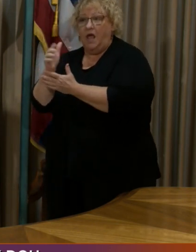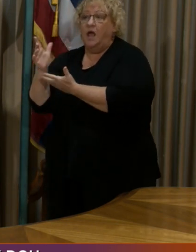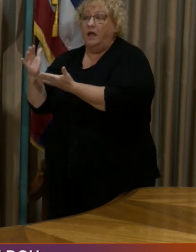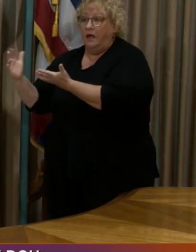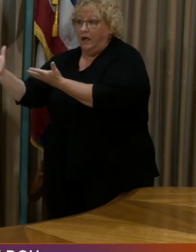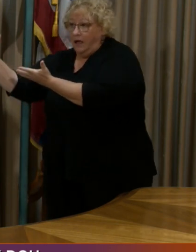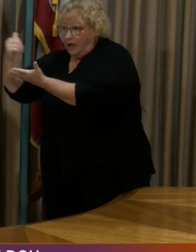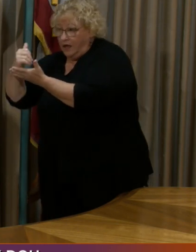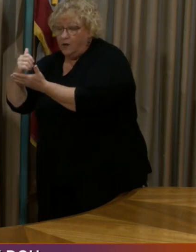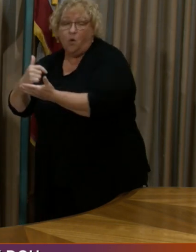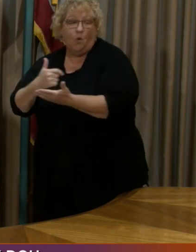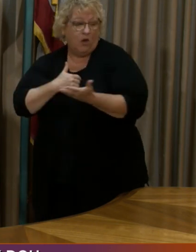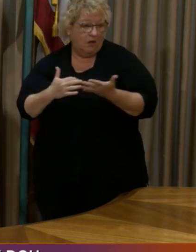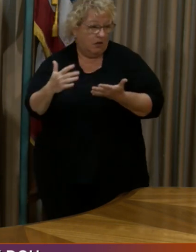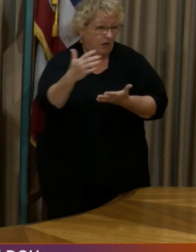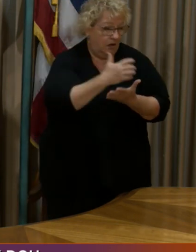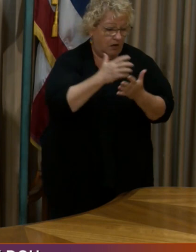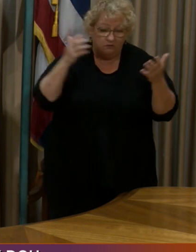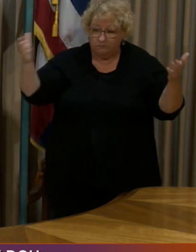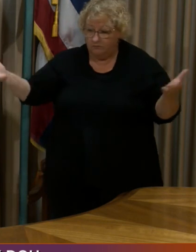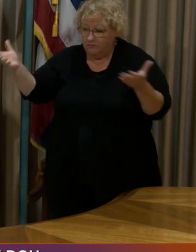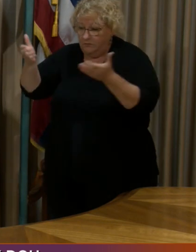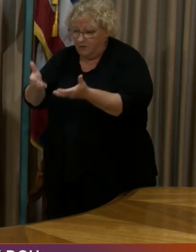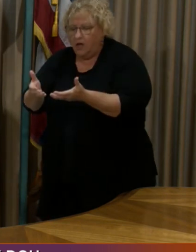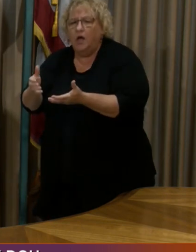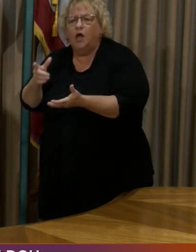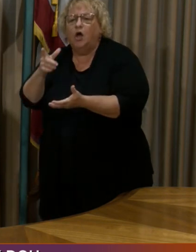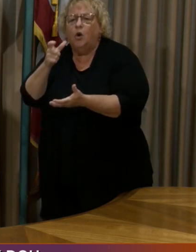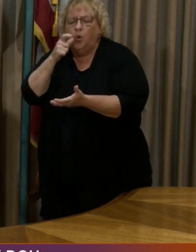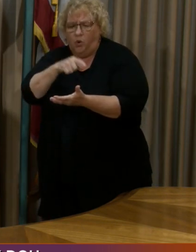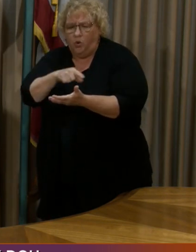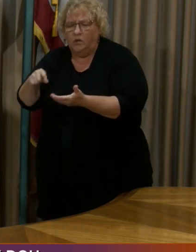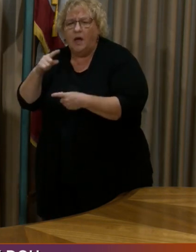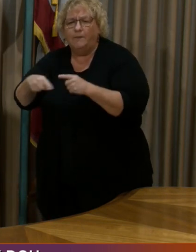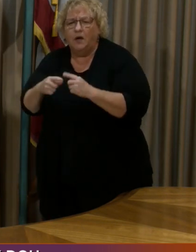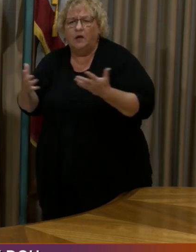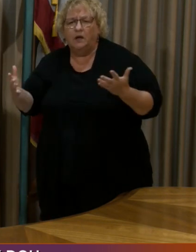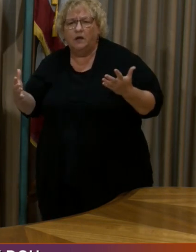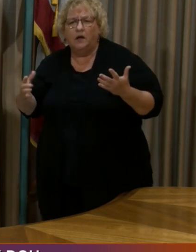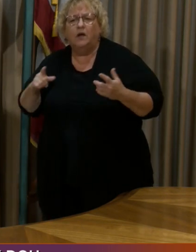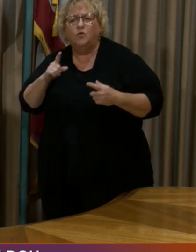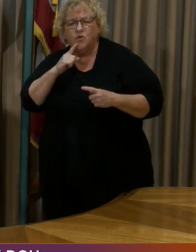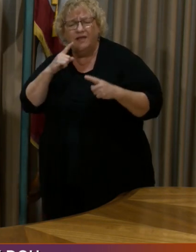OFFICIALS AROUND THE DATA. THEY'RE GOING TO BE PROVIDING OVER TIME THE DATA WE SHOULD BE